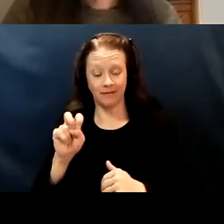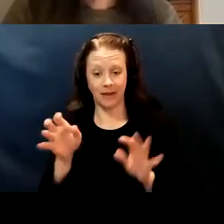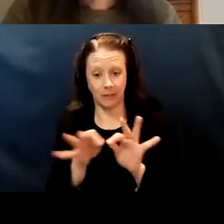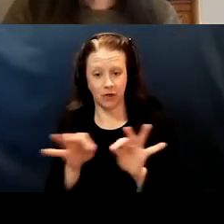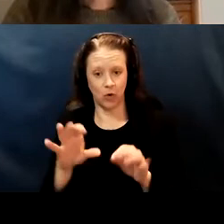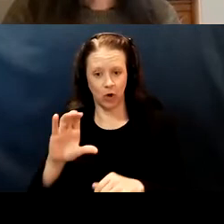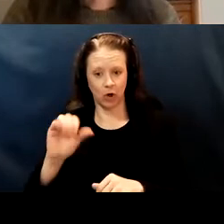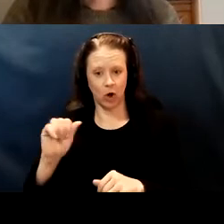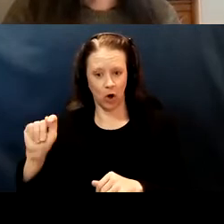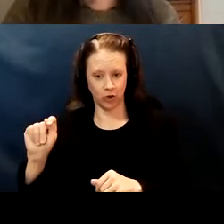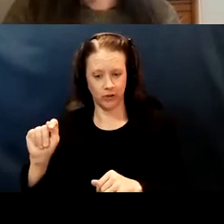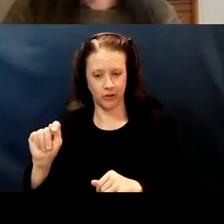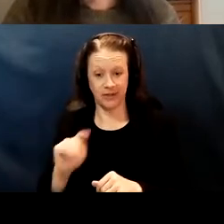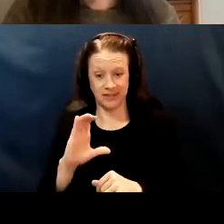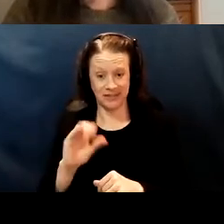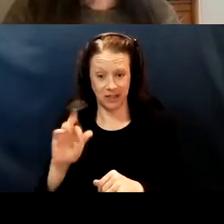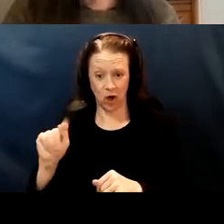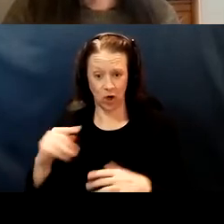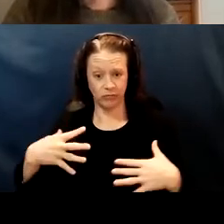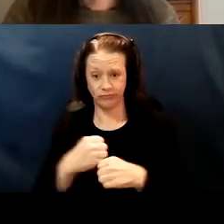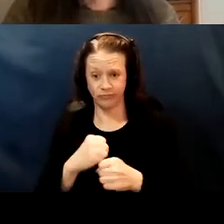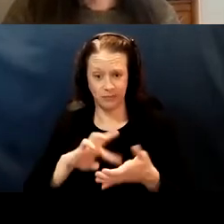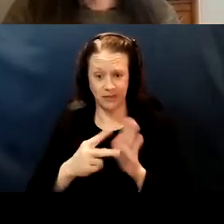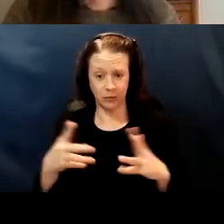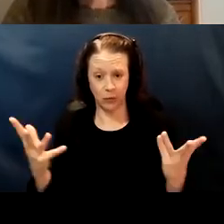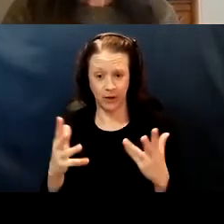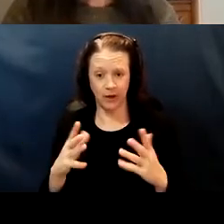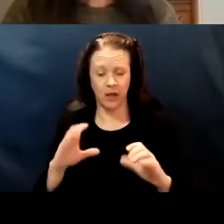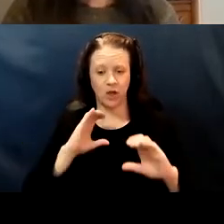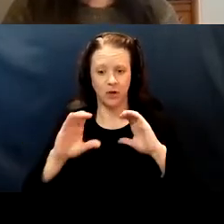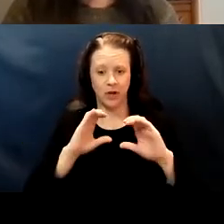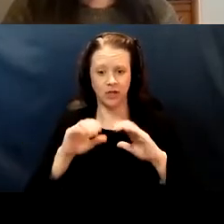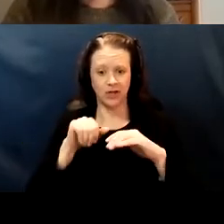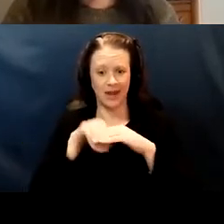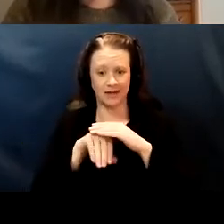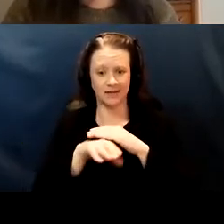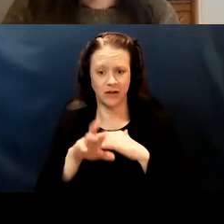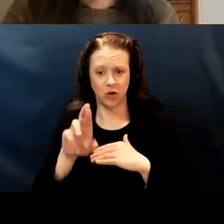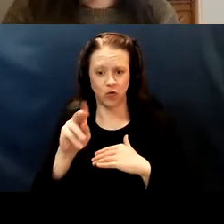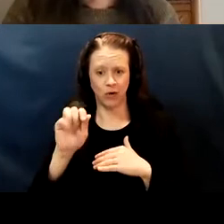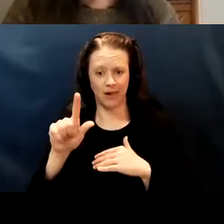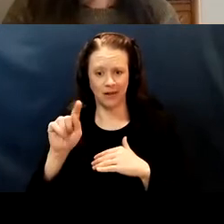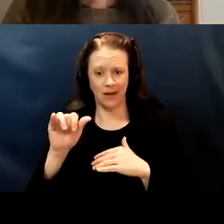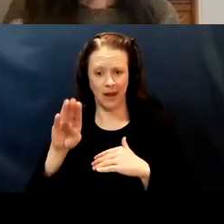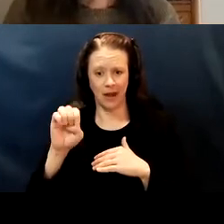Communication Access Realtime Translation. So that is what we have right now.